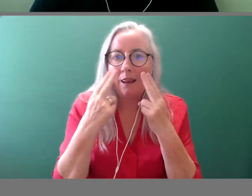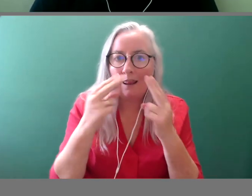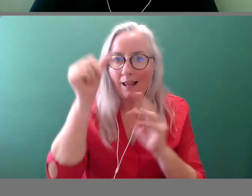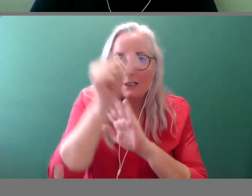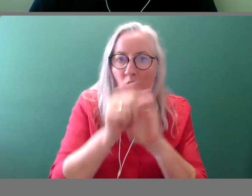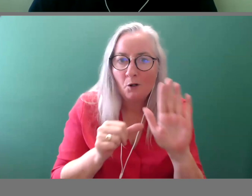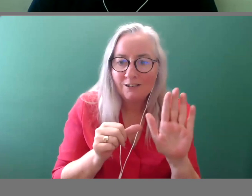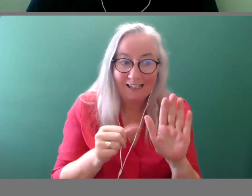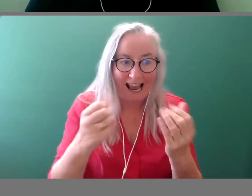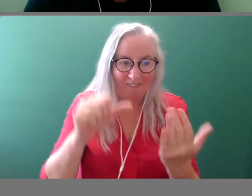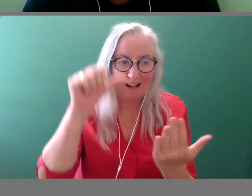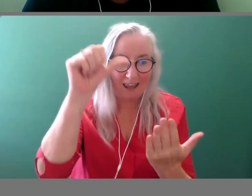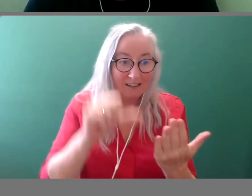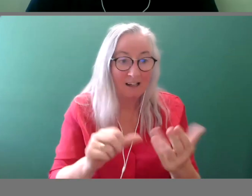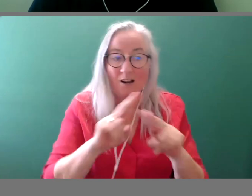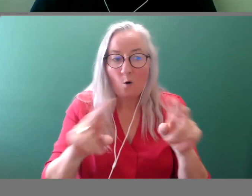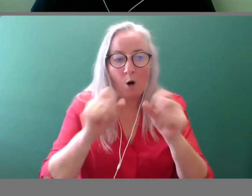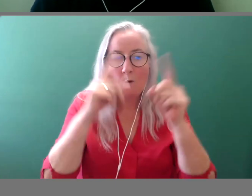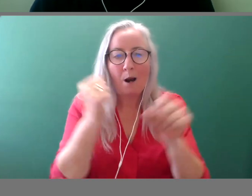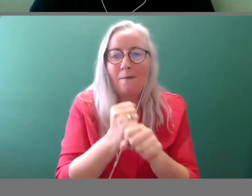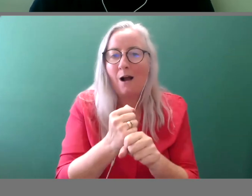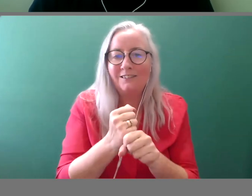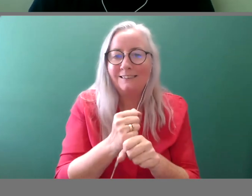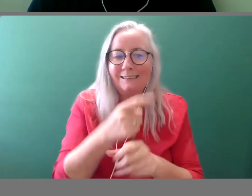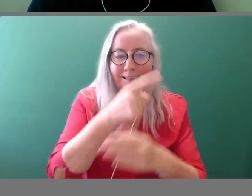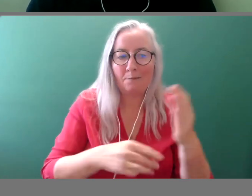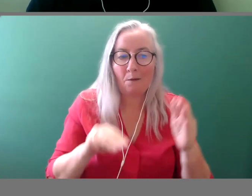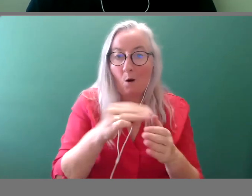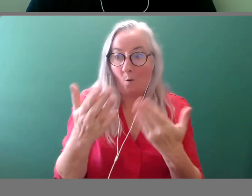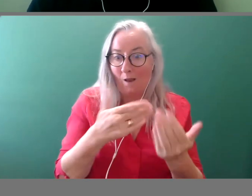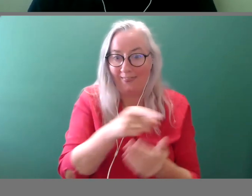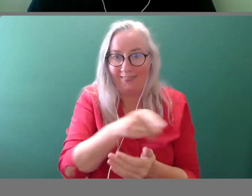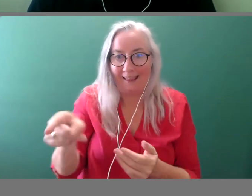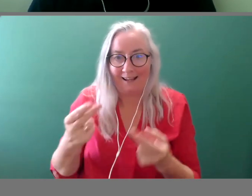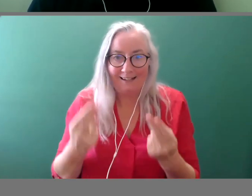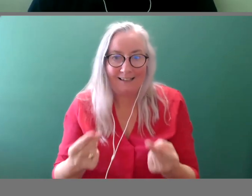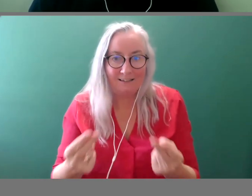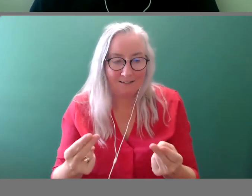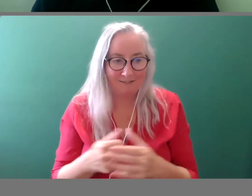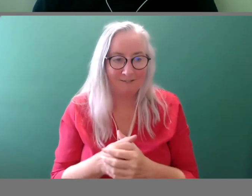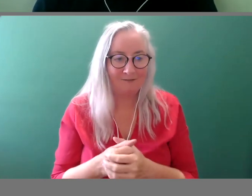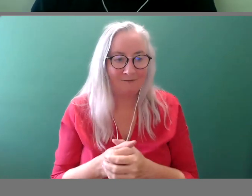listed there. A lack of awareness of the needs of disabled people that they will have. Attributes